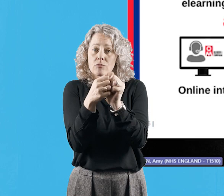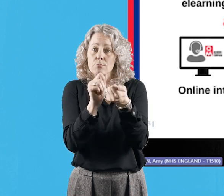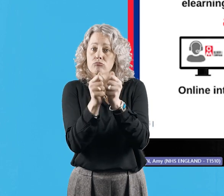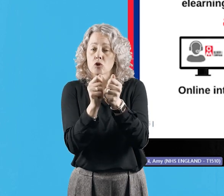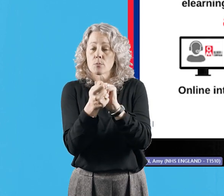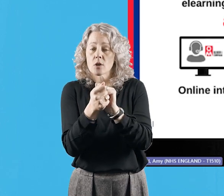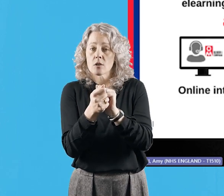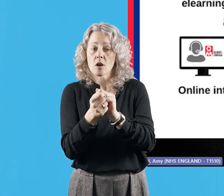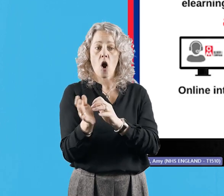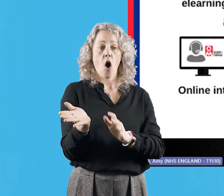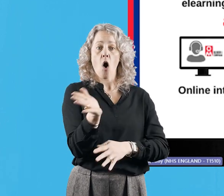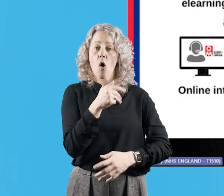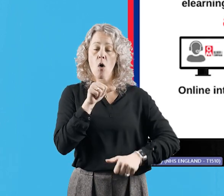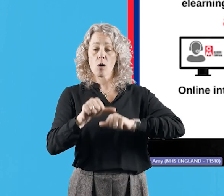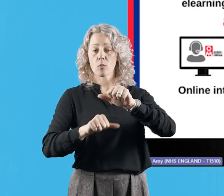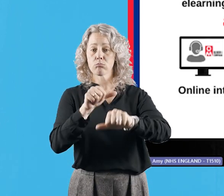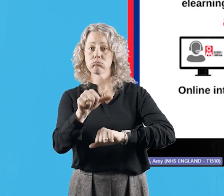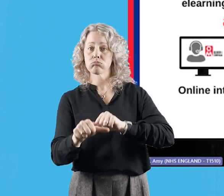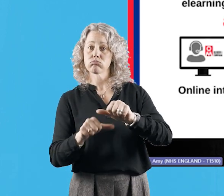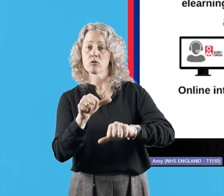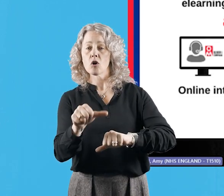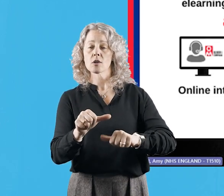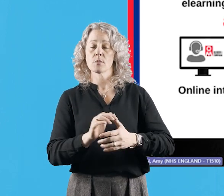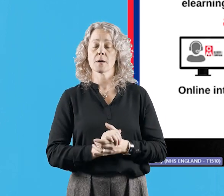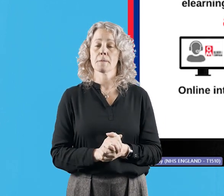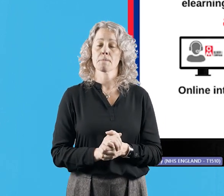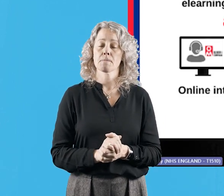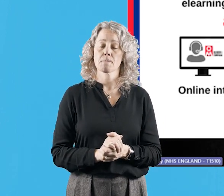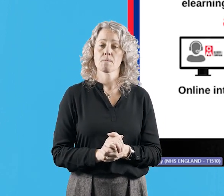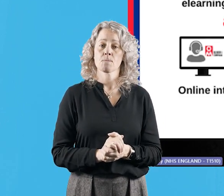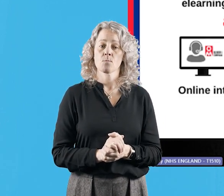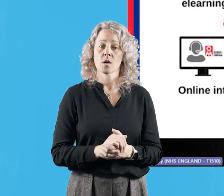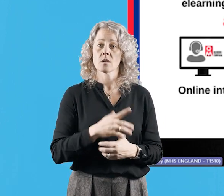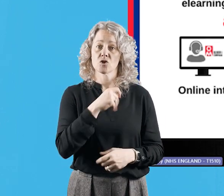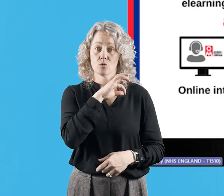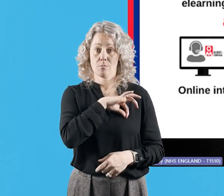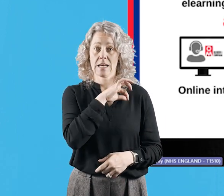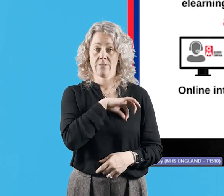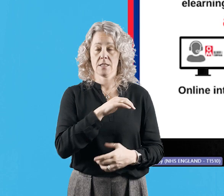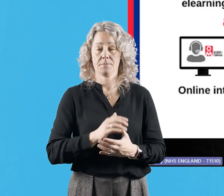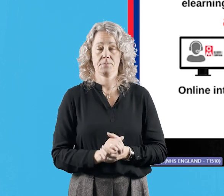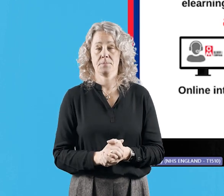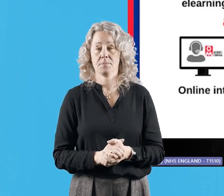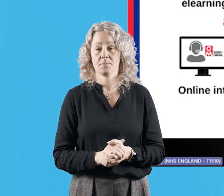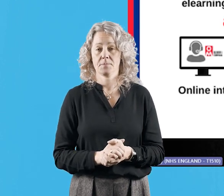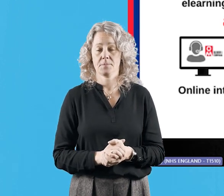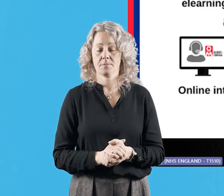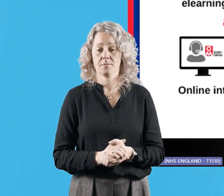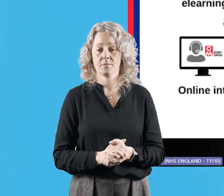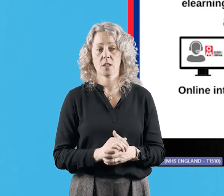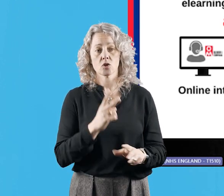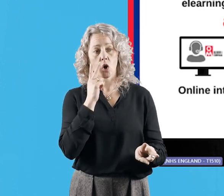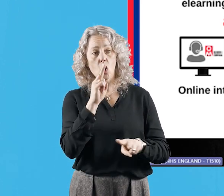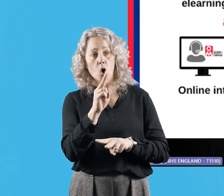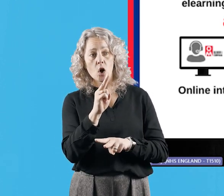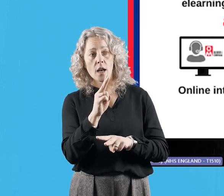process that really we enact in in the NHS and in care probably could benefit from, you know, looking at it through the lens